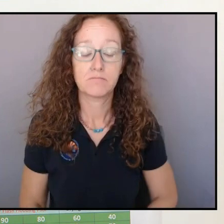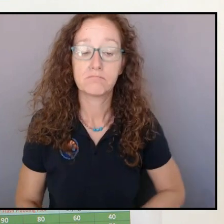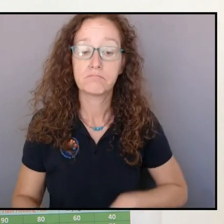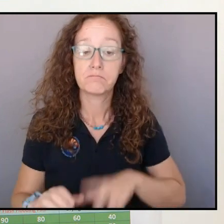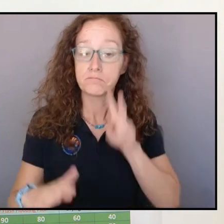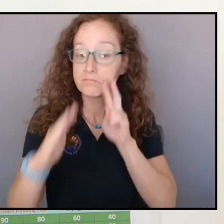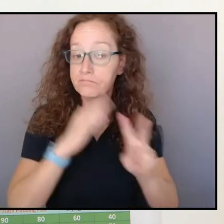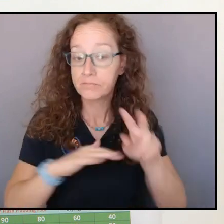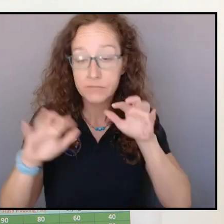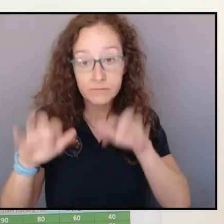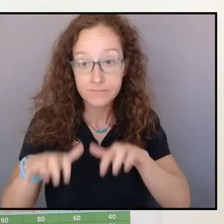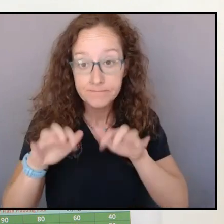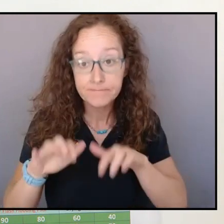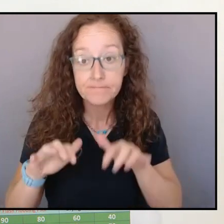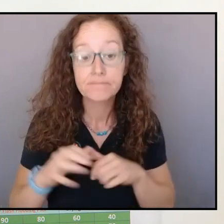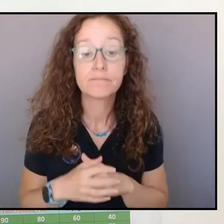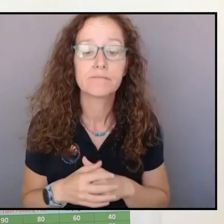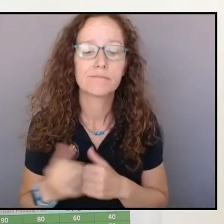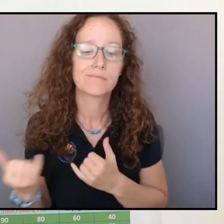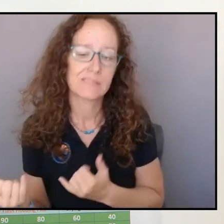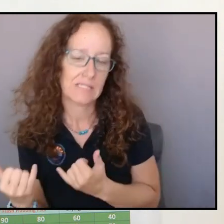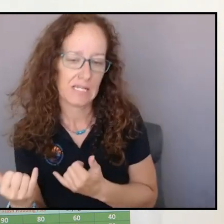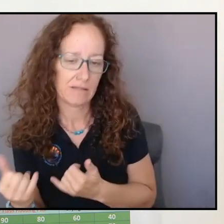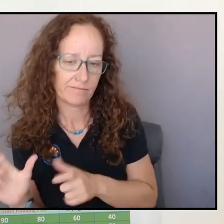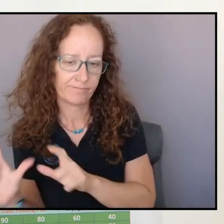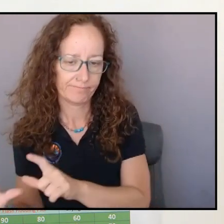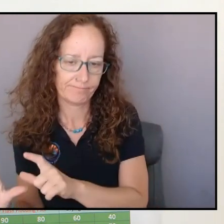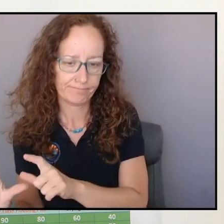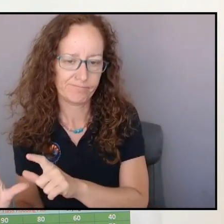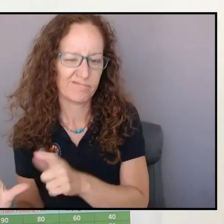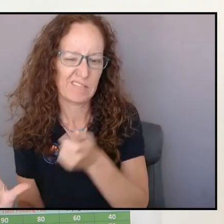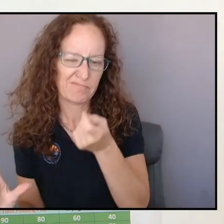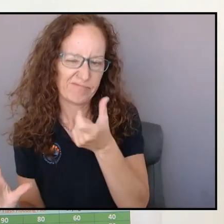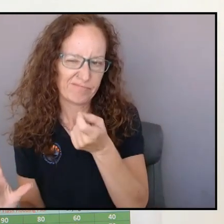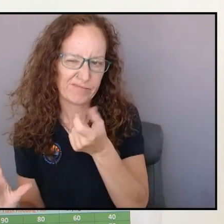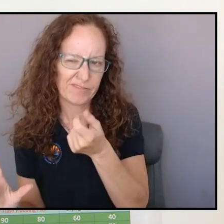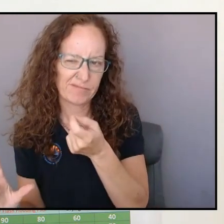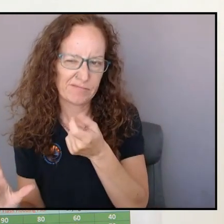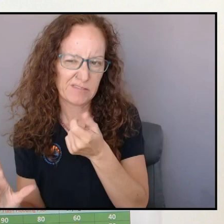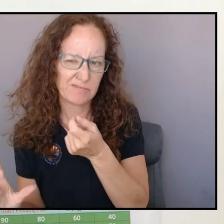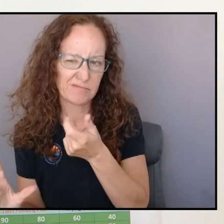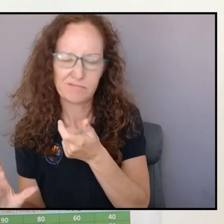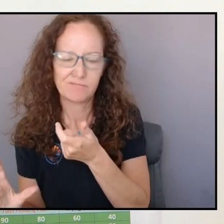here is today. As you can see very little amounts. We're not really expecting too much. There could be some light